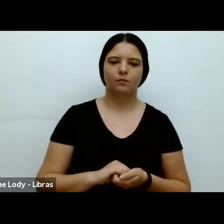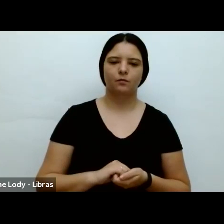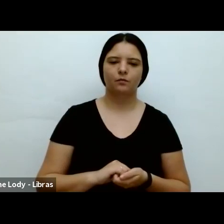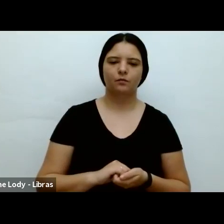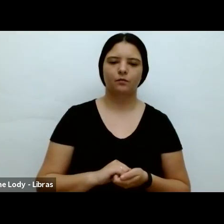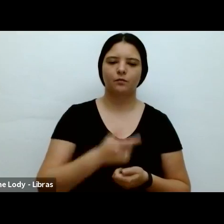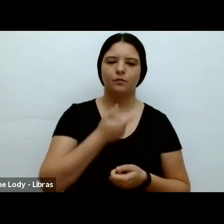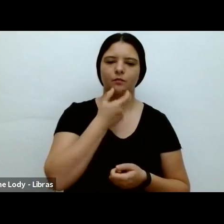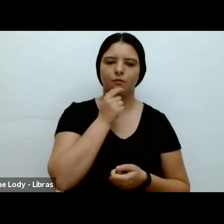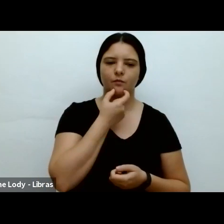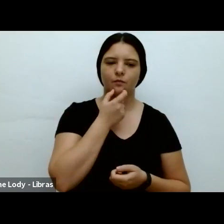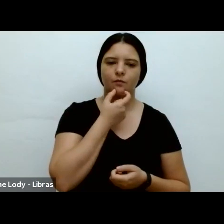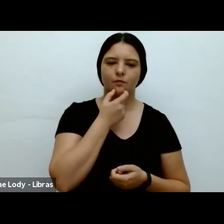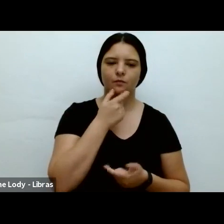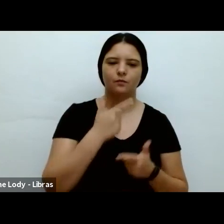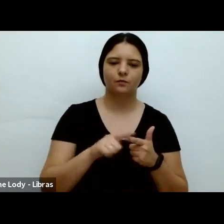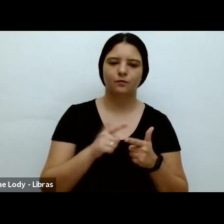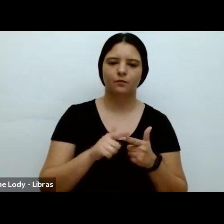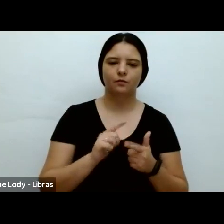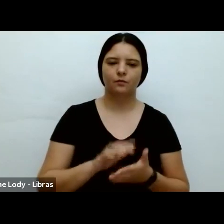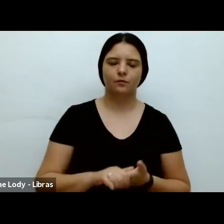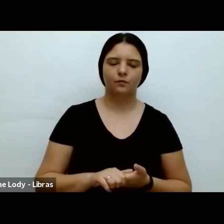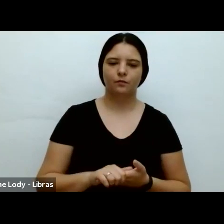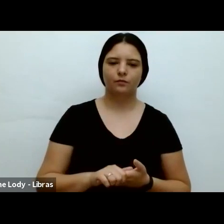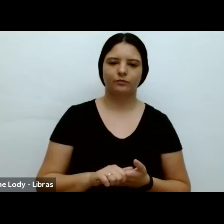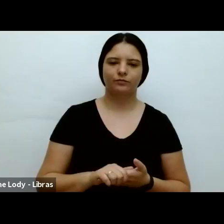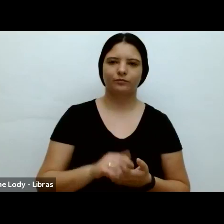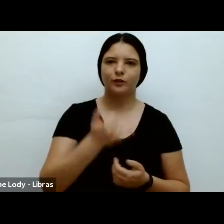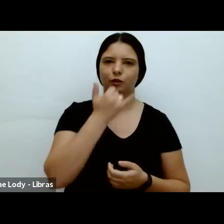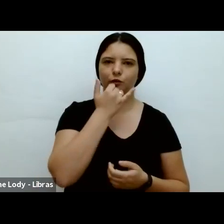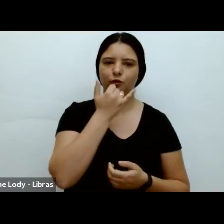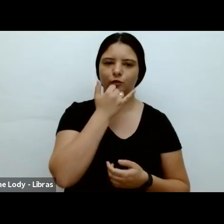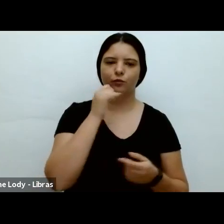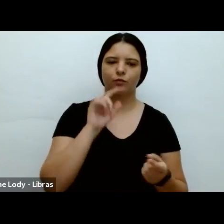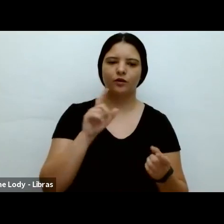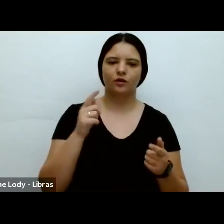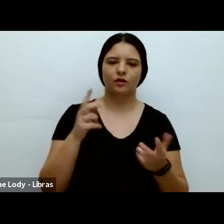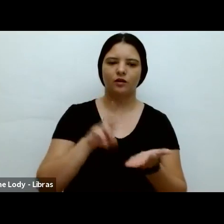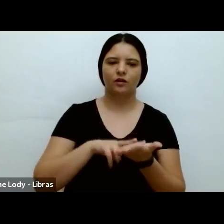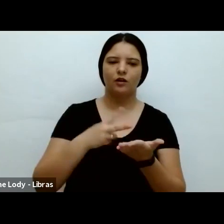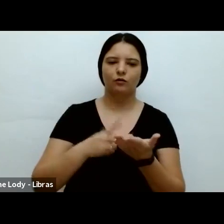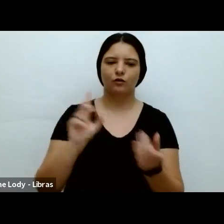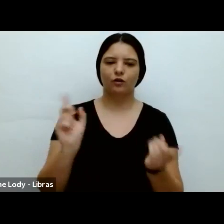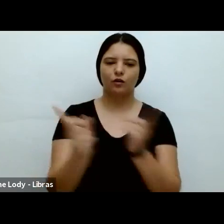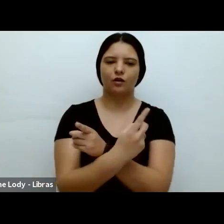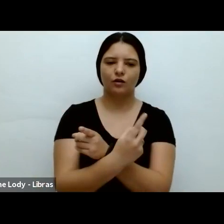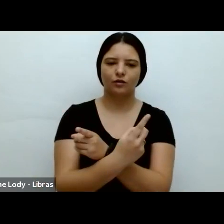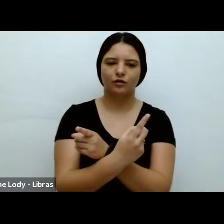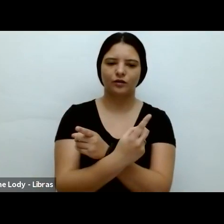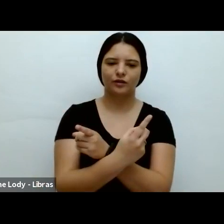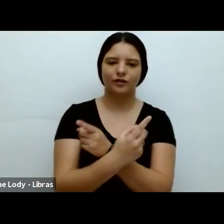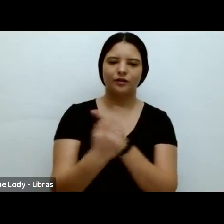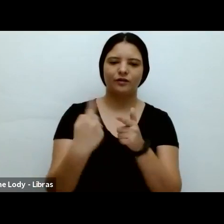the, the audio on it on. I should know that you can have it big, or okay. com. onica God's sake, when we call